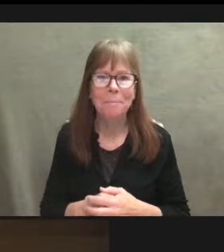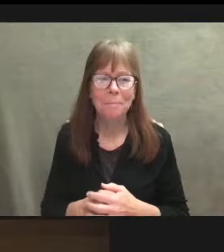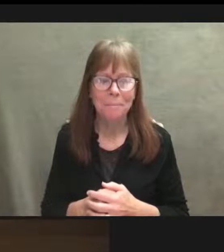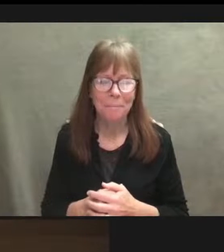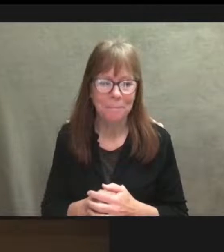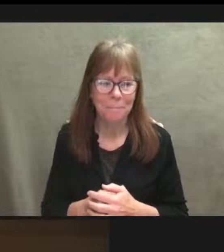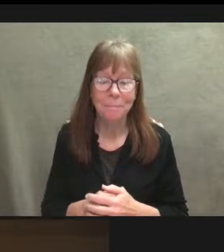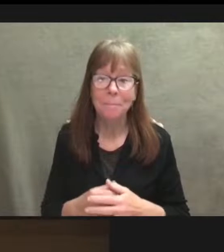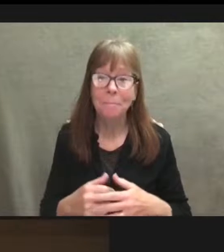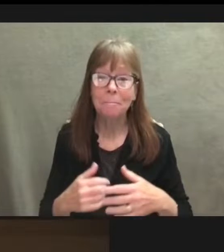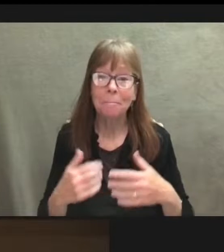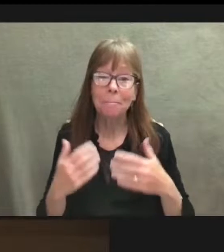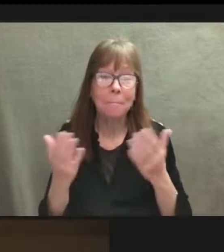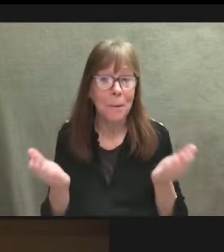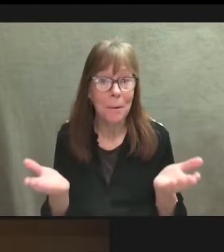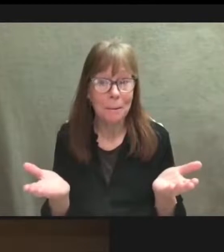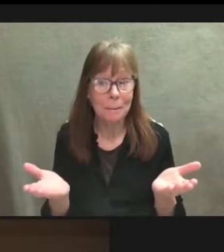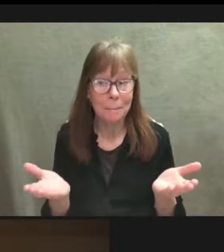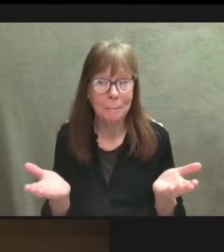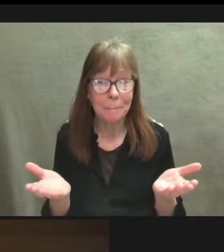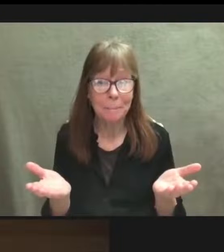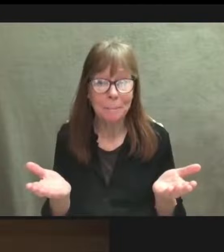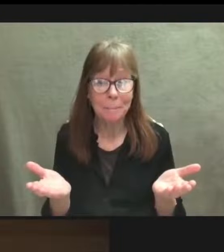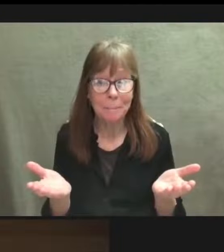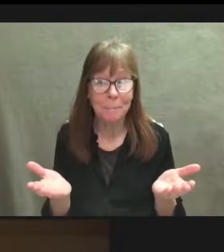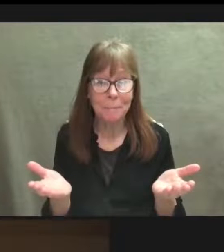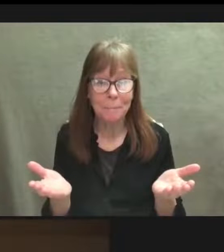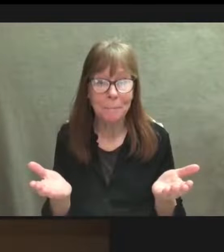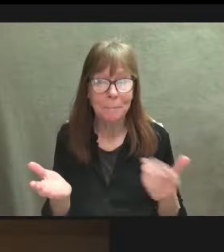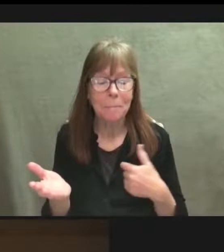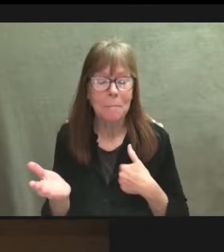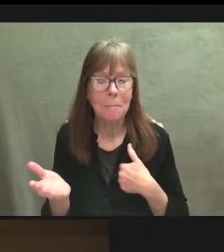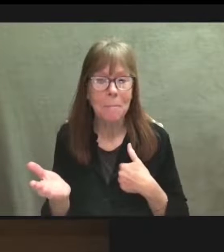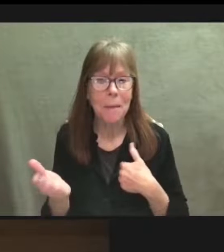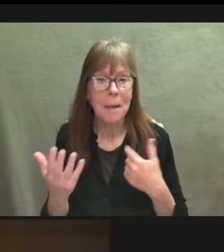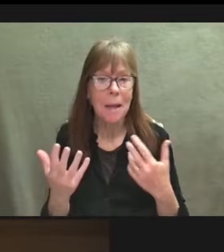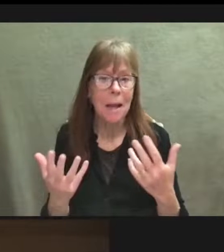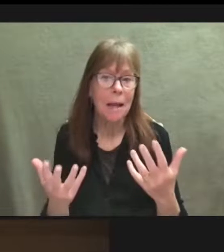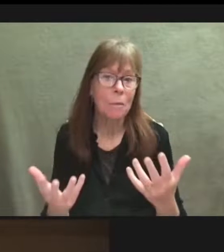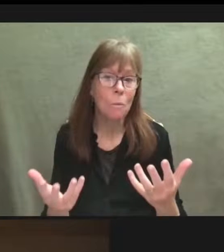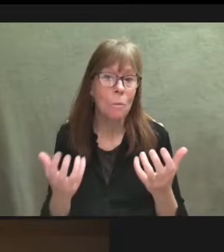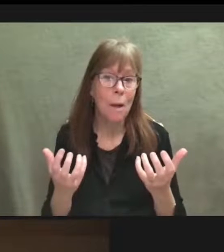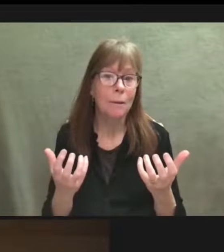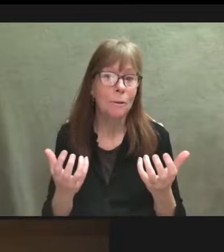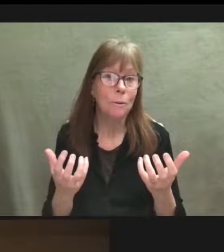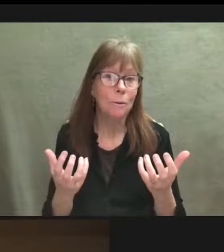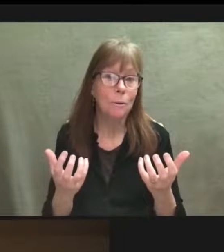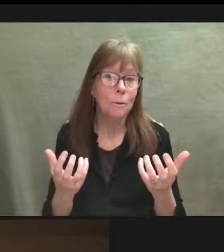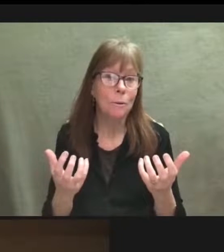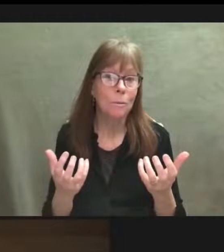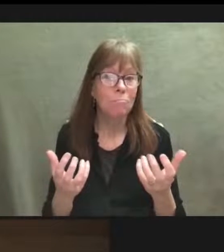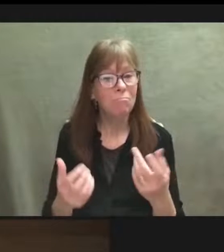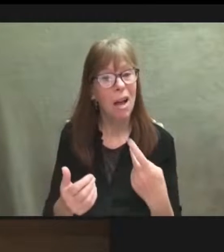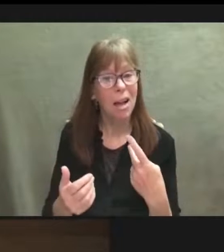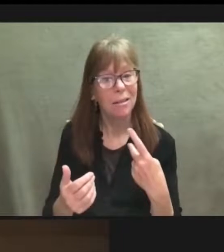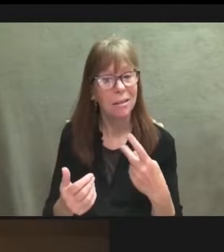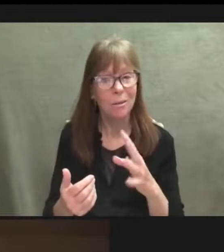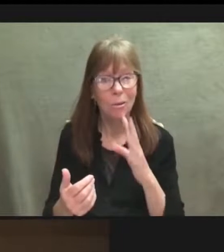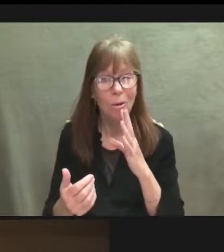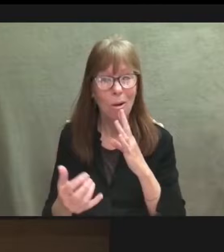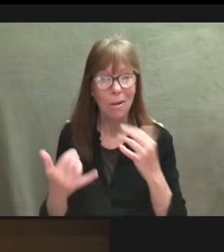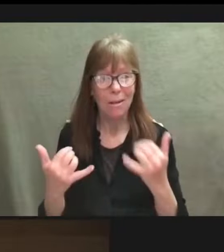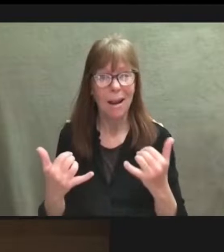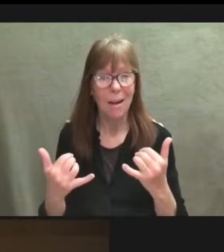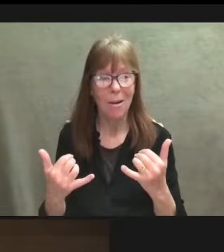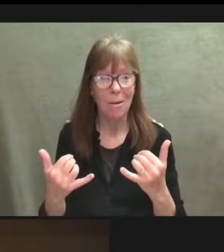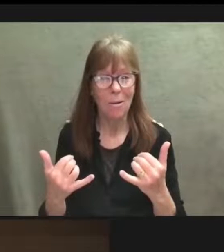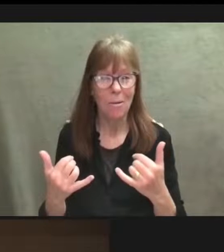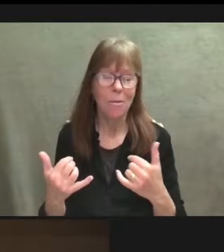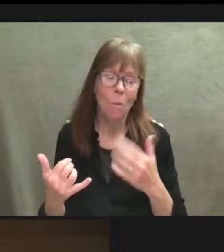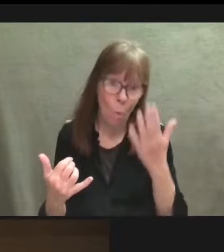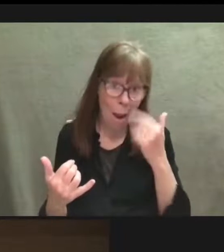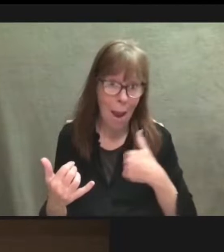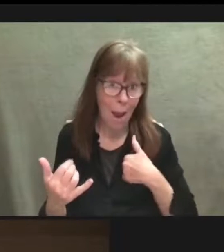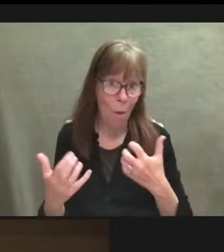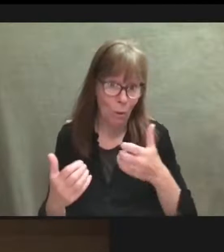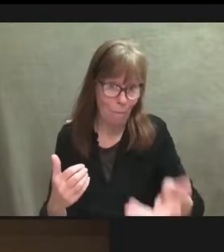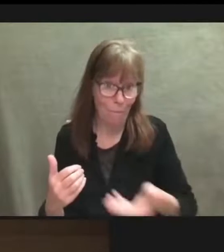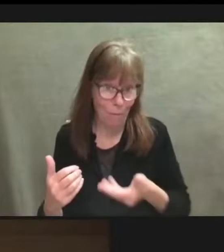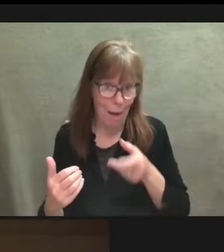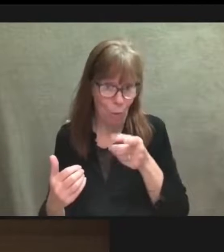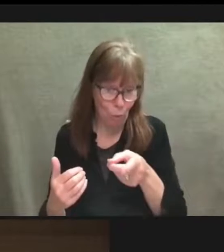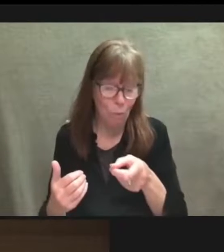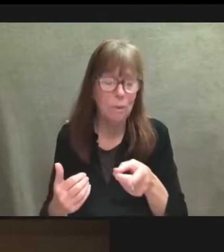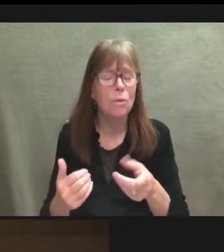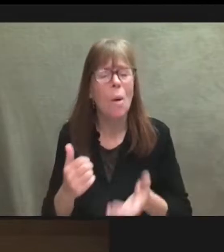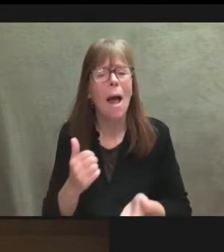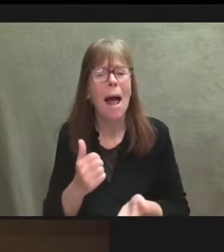So I wanted us to talk in this session. I wanted to invite you here to advance the conversation on